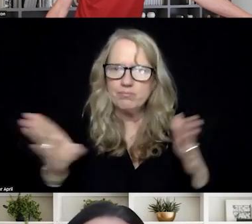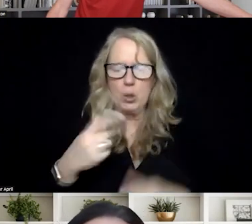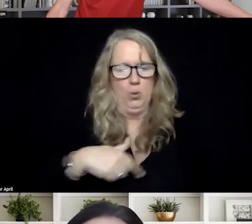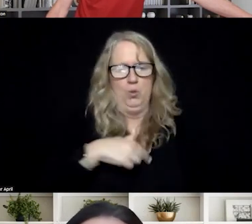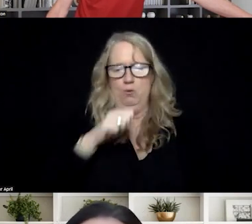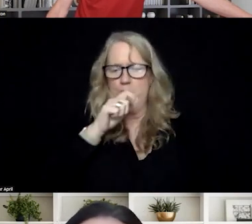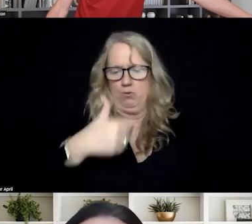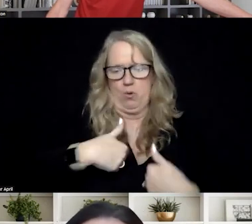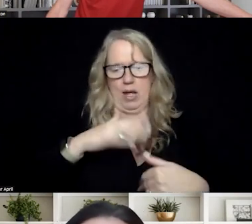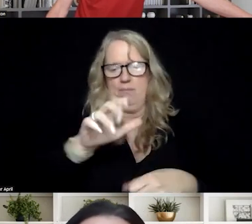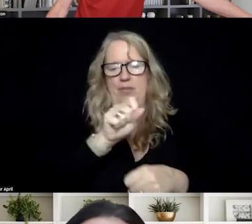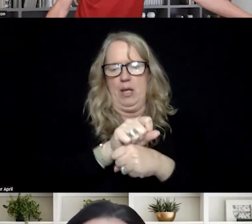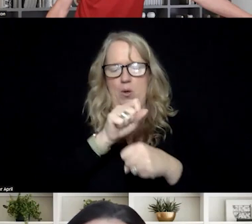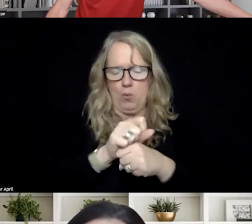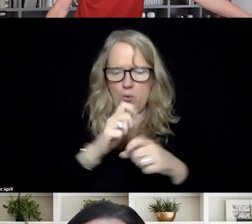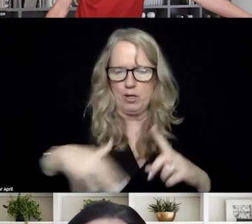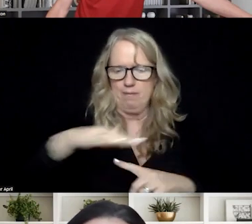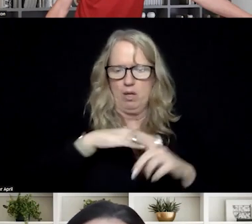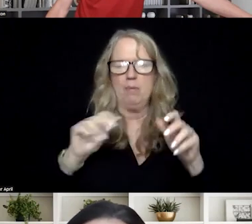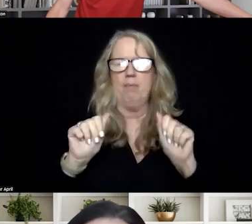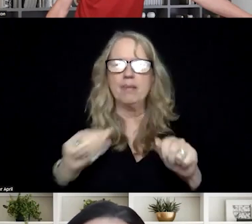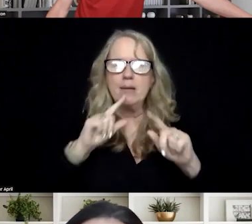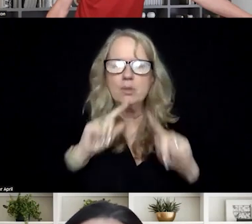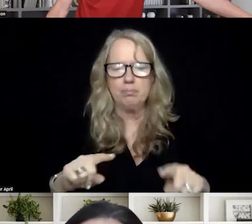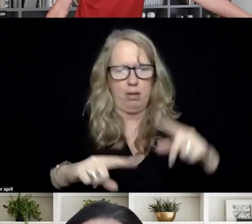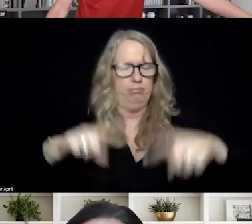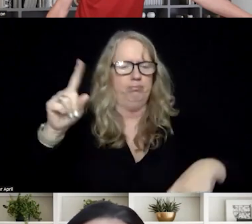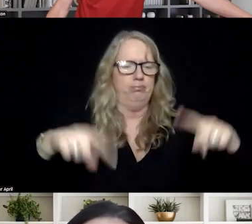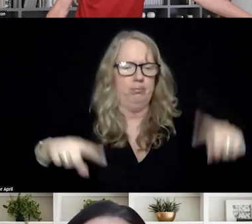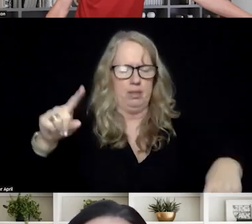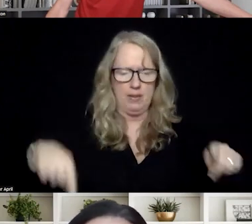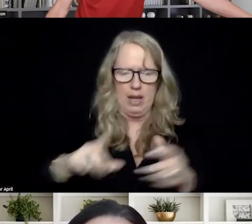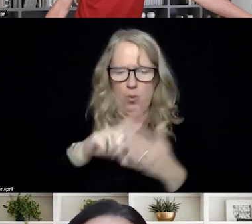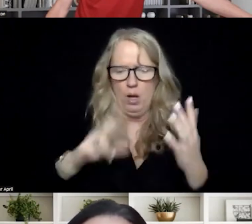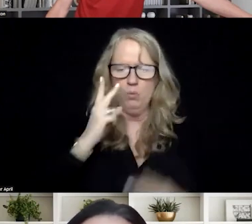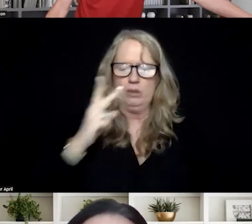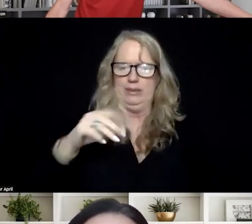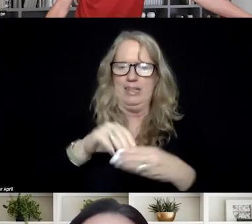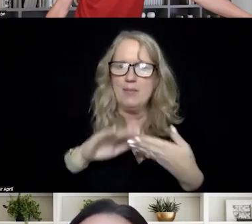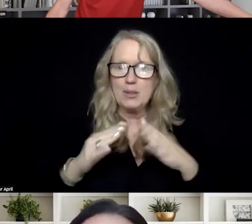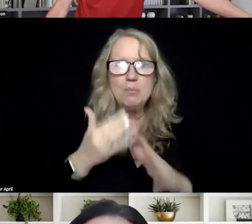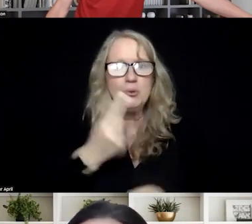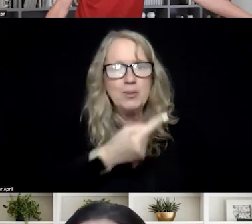THE WORK FORCE THAT WE NEED TO RESPOND TO ALL OF THE BEHAVIORAL HEALTH CRISIS THAT WE ARE SEES IN THE COMMUNITIES. WE DON'T HAVE